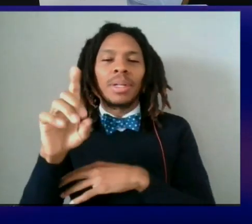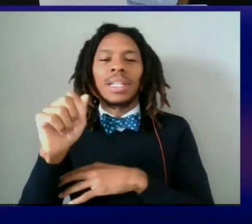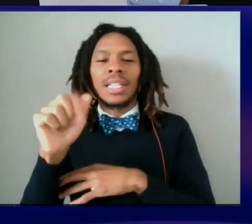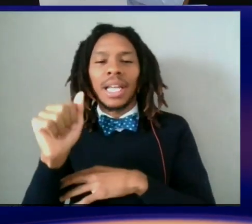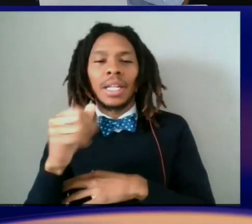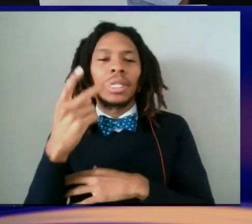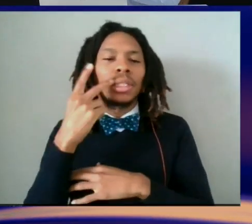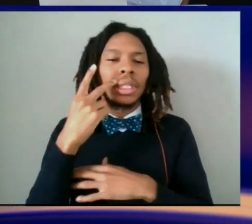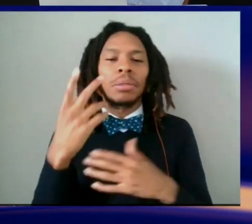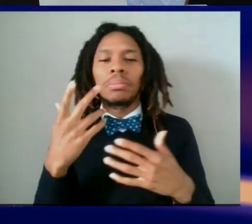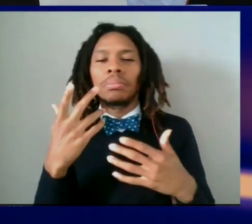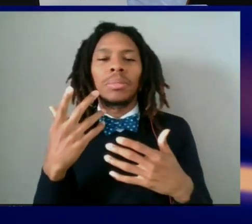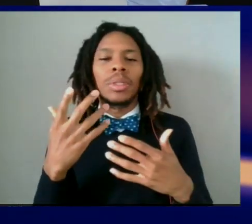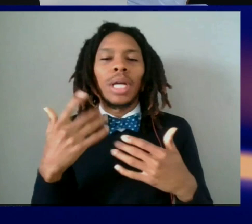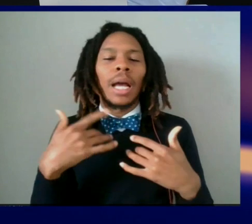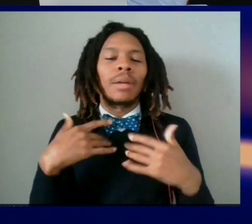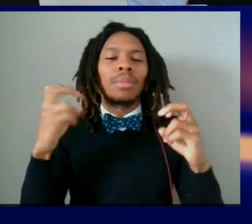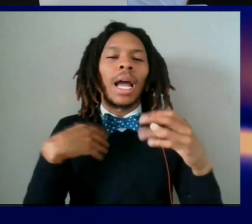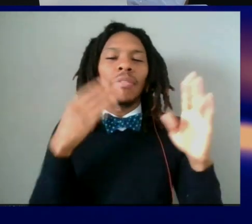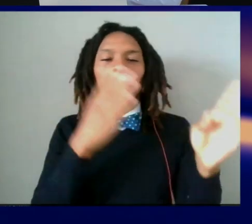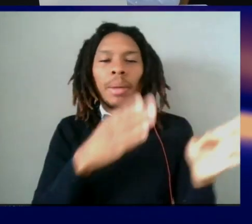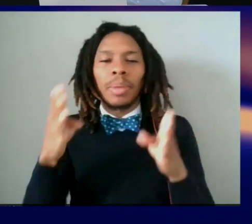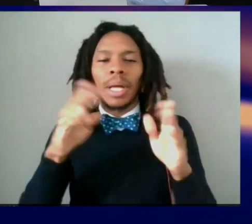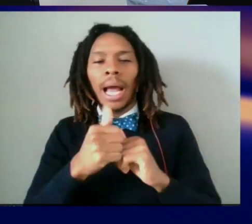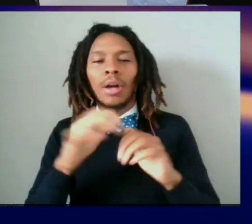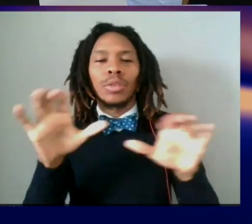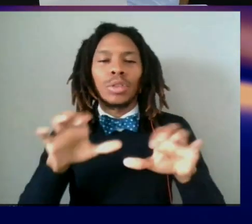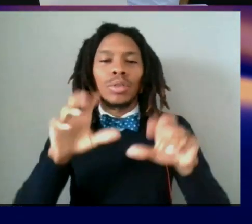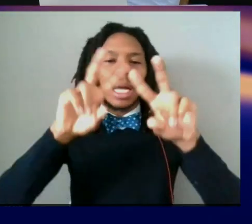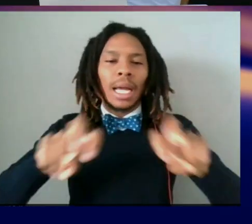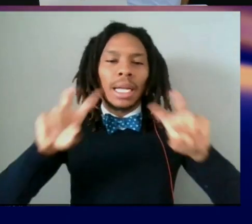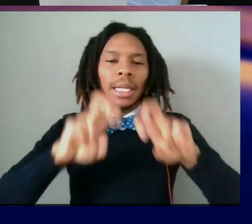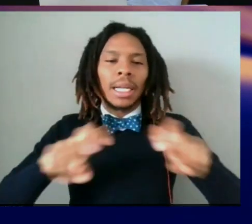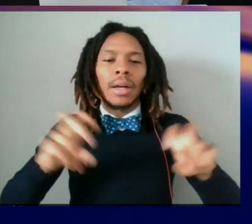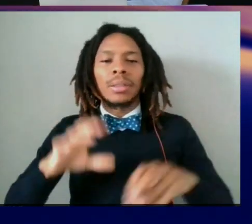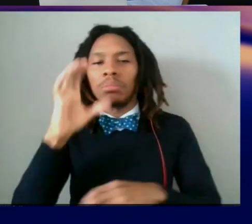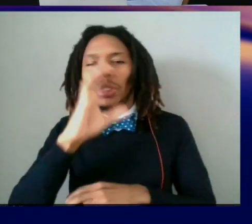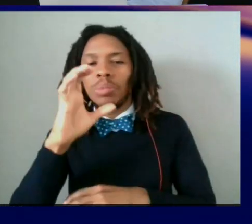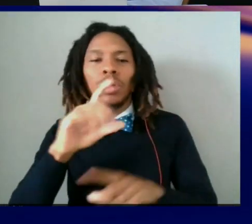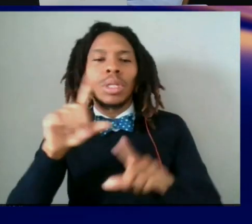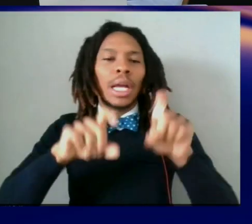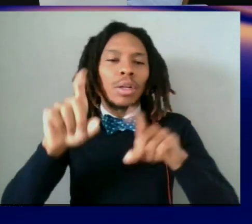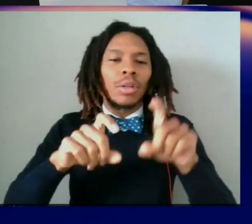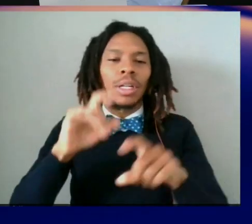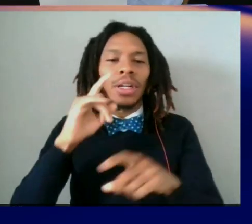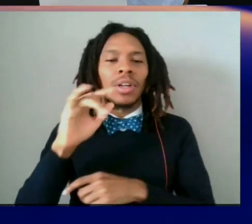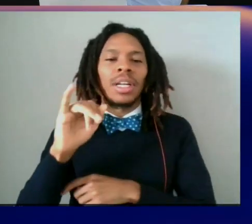as you're sort of planning how you're gonna do your analysis you sort of do some exploratory queries. The interface allows you to do that